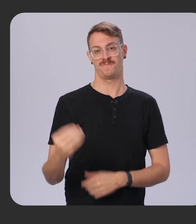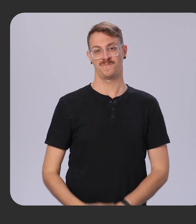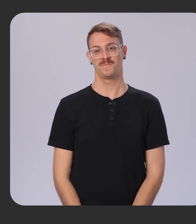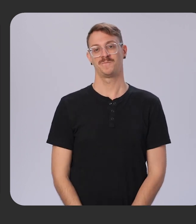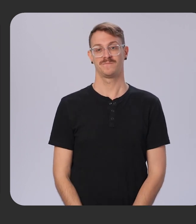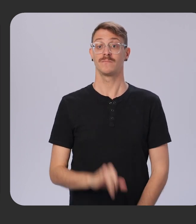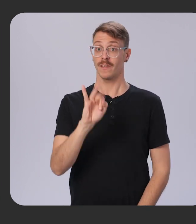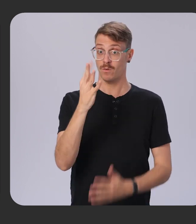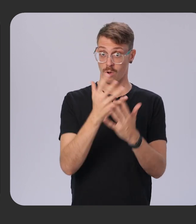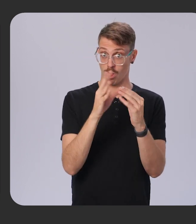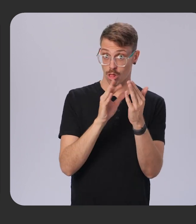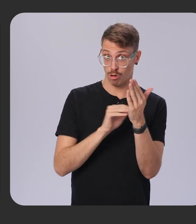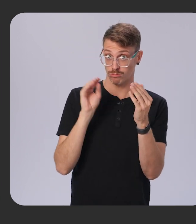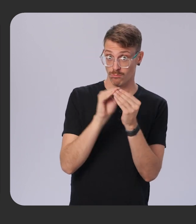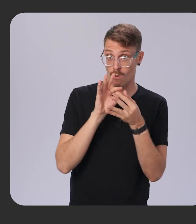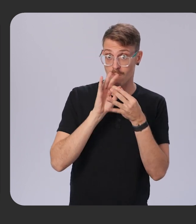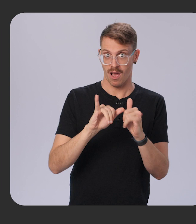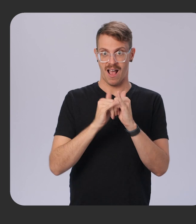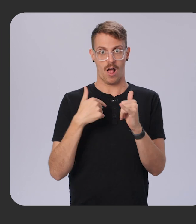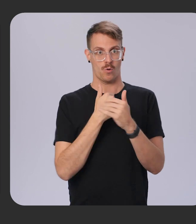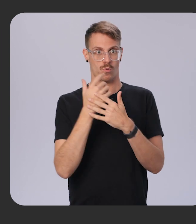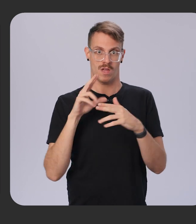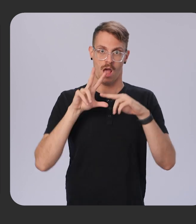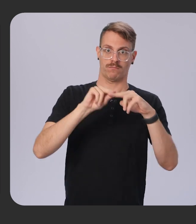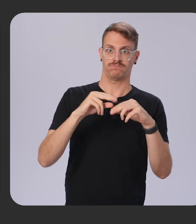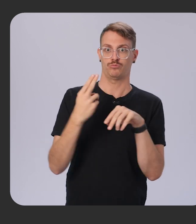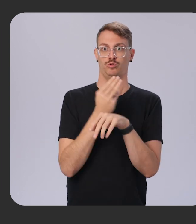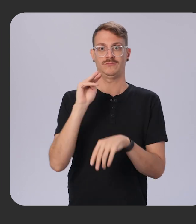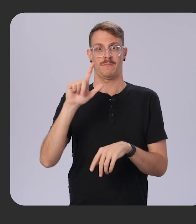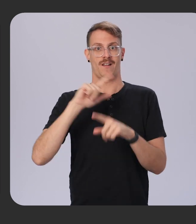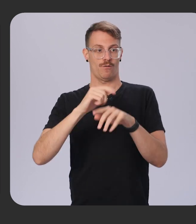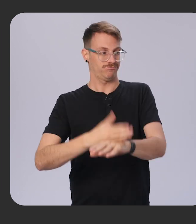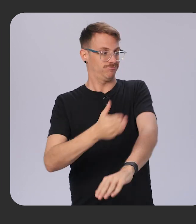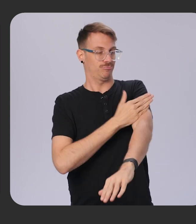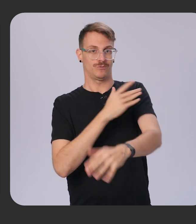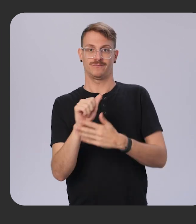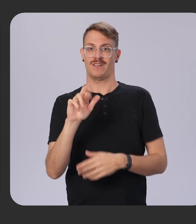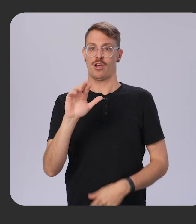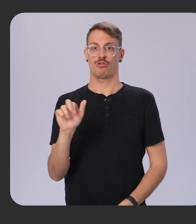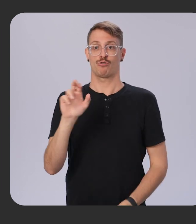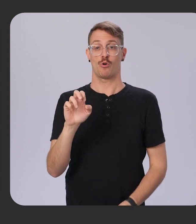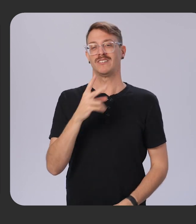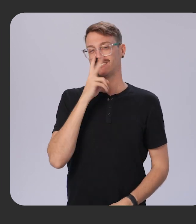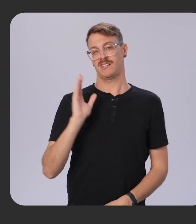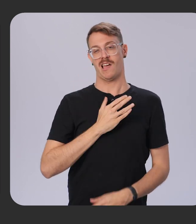If you want to learn more about how we leverage ML for improvements to ARCore, see our talk